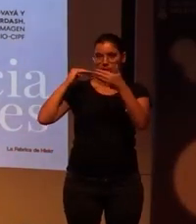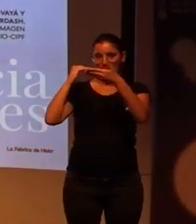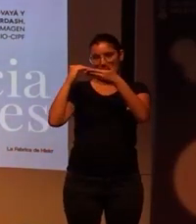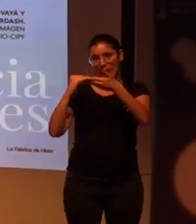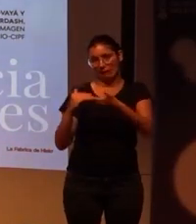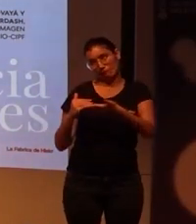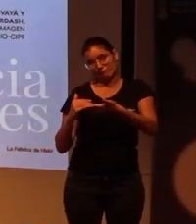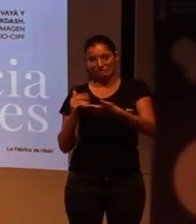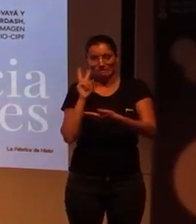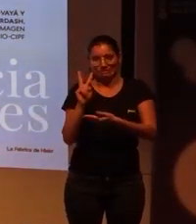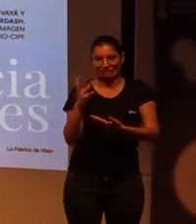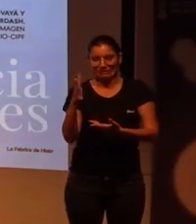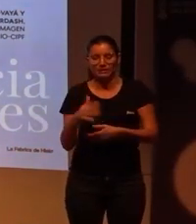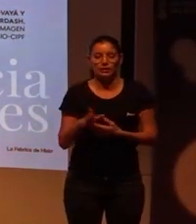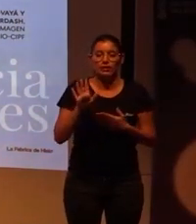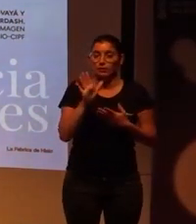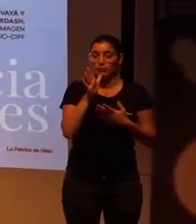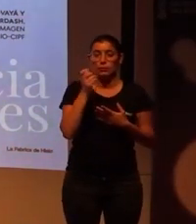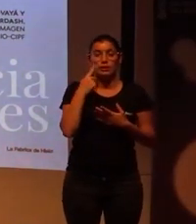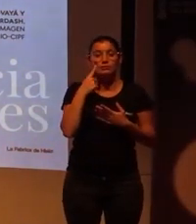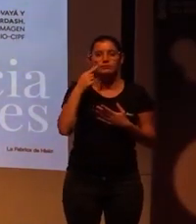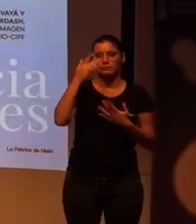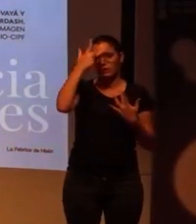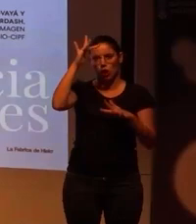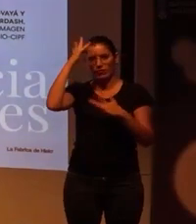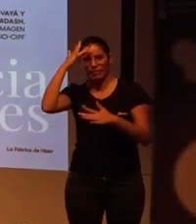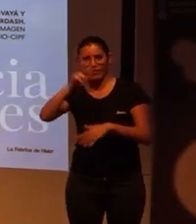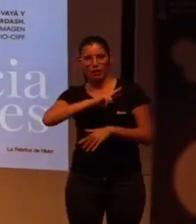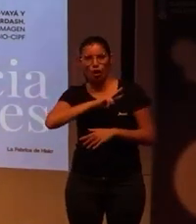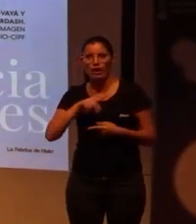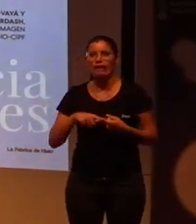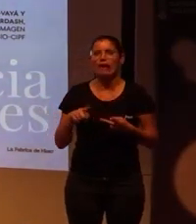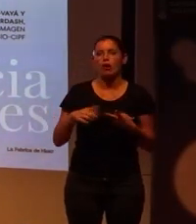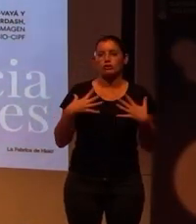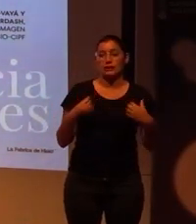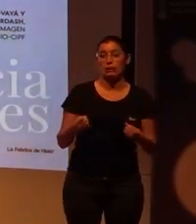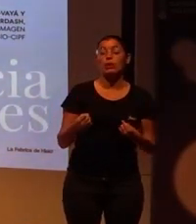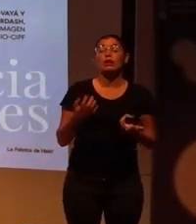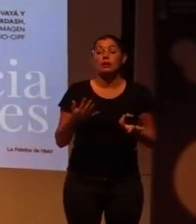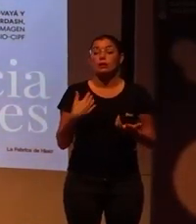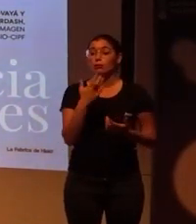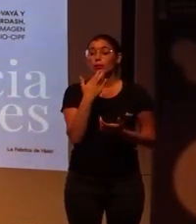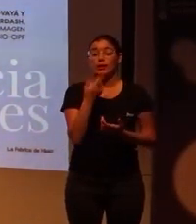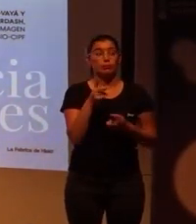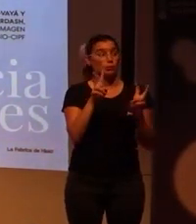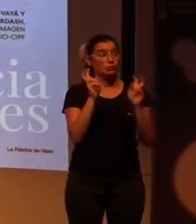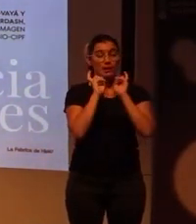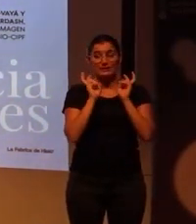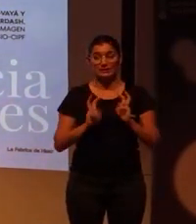that I have been putting out on ecological awareness, on health and such, for example, the thing about stress is something